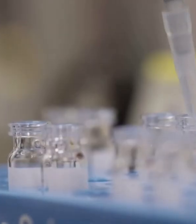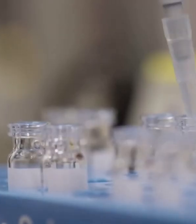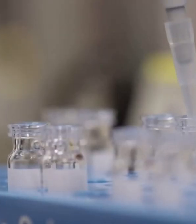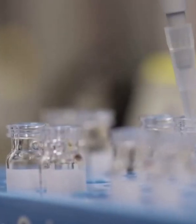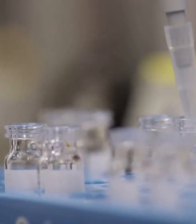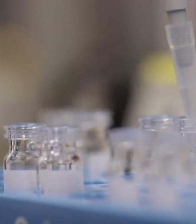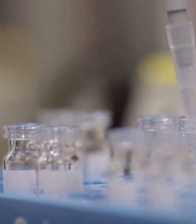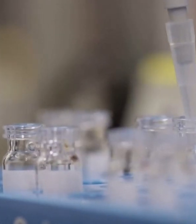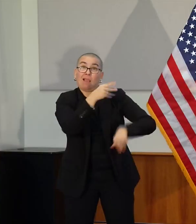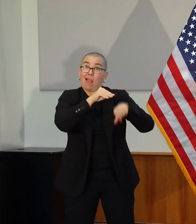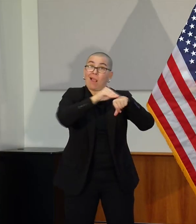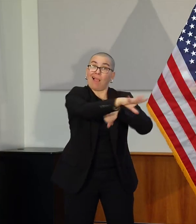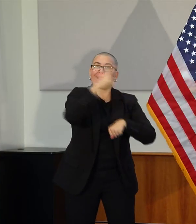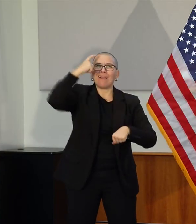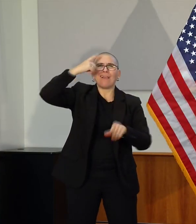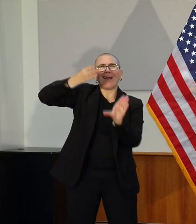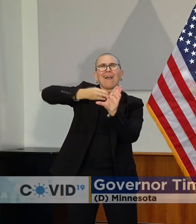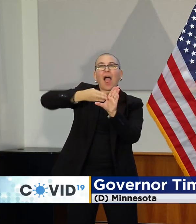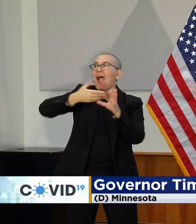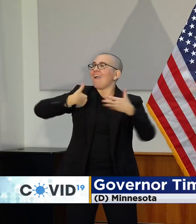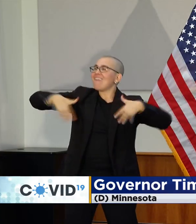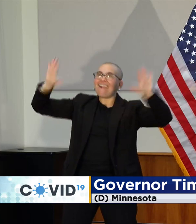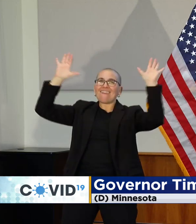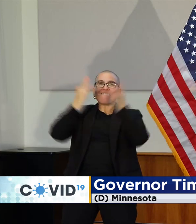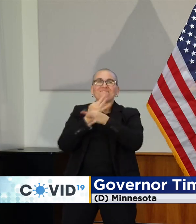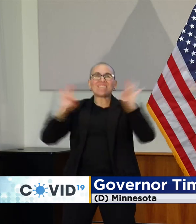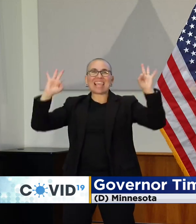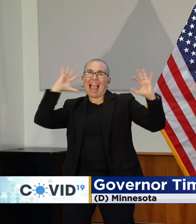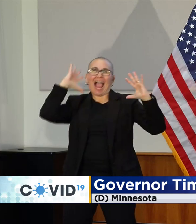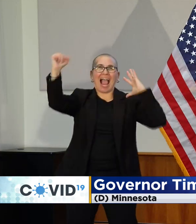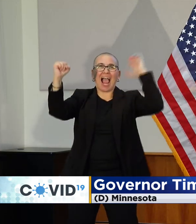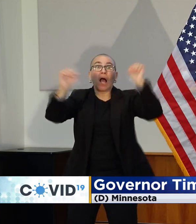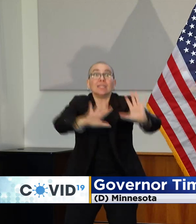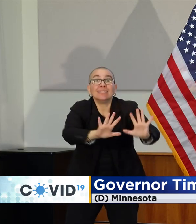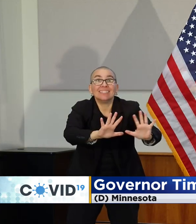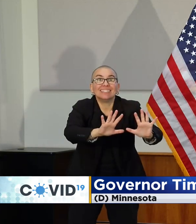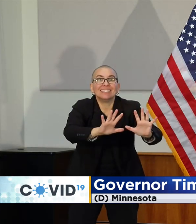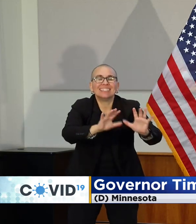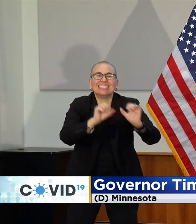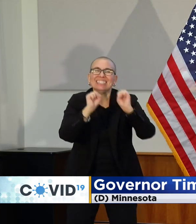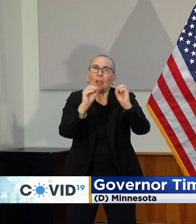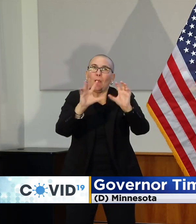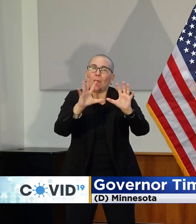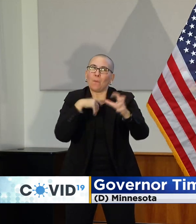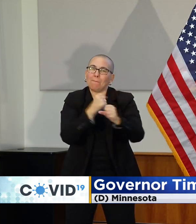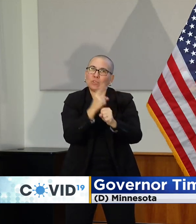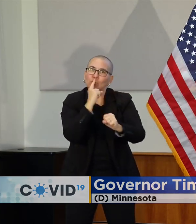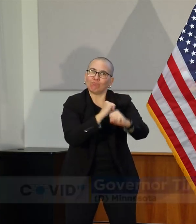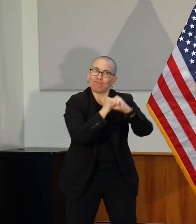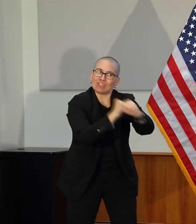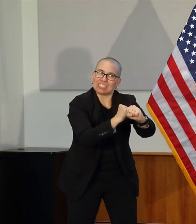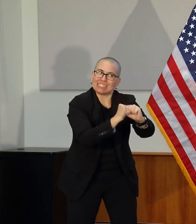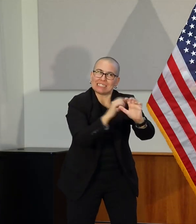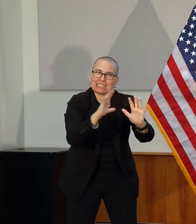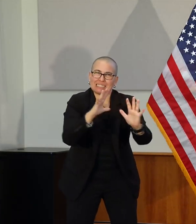WITH MIKE PENCE AND OTHER A VACCINE ROLLOUT IN HOPES THIS